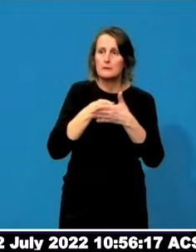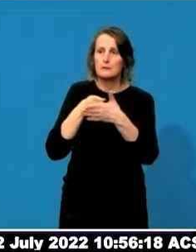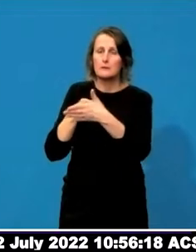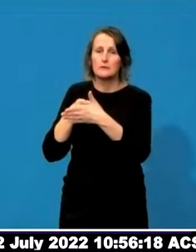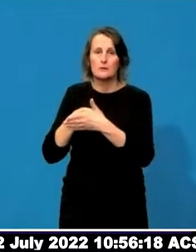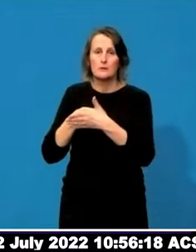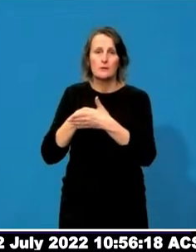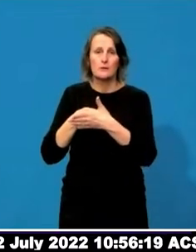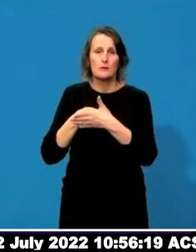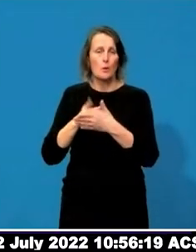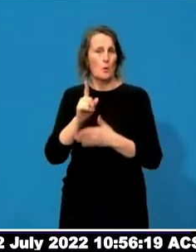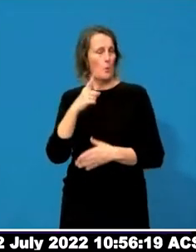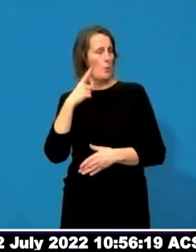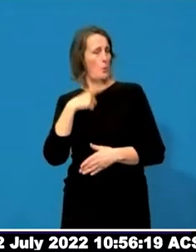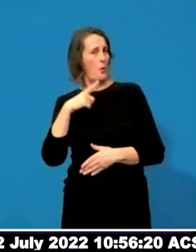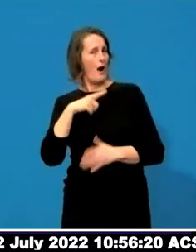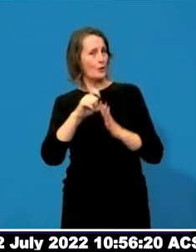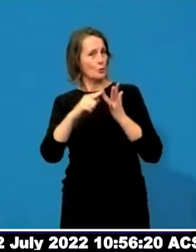or barriers that prevent that happening?